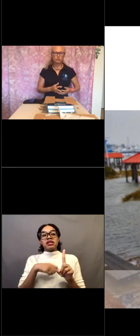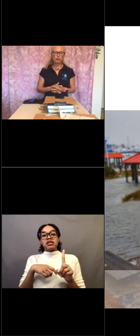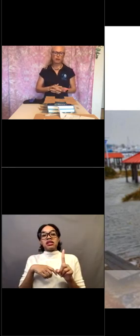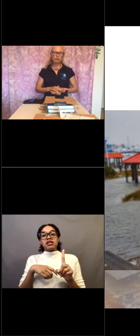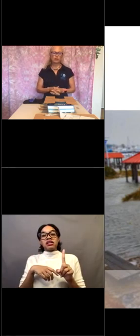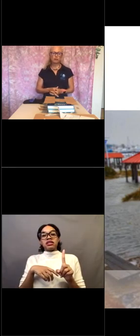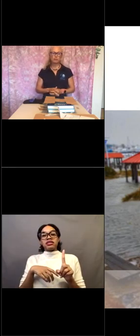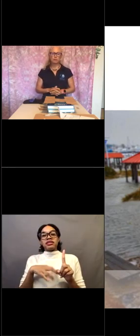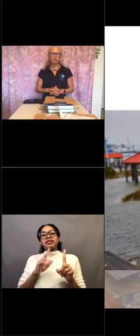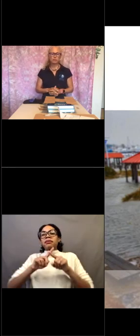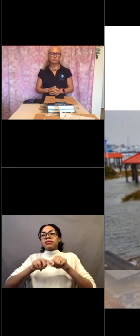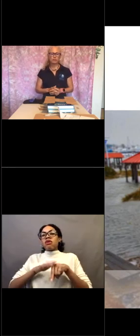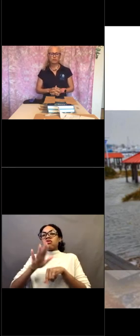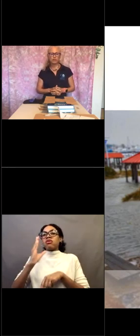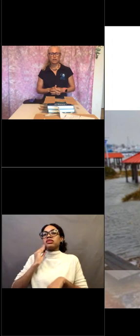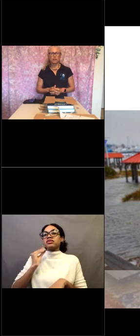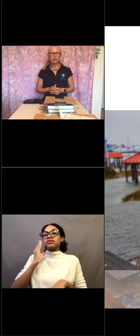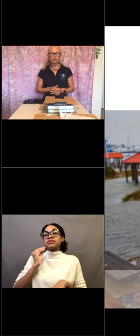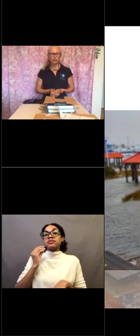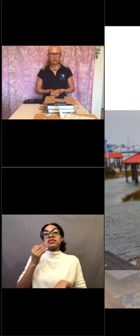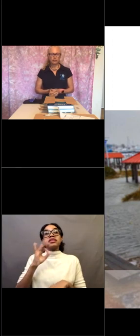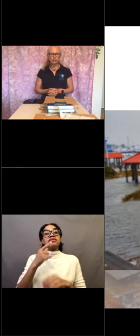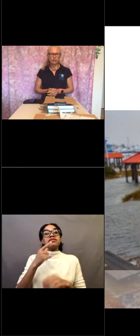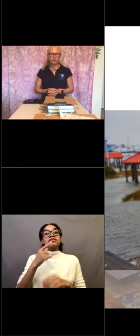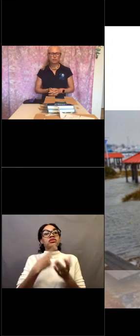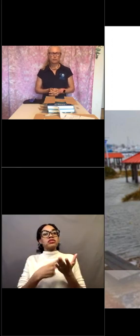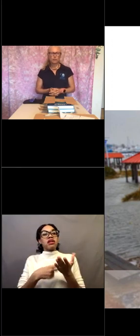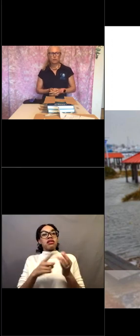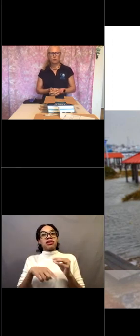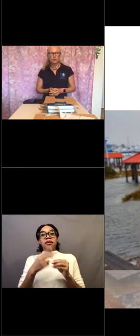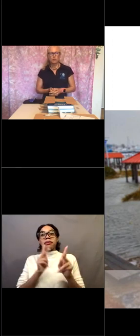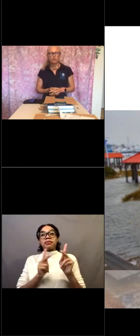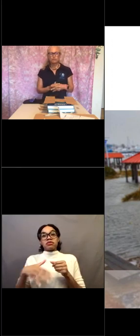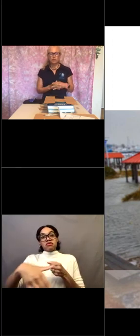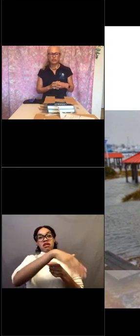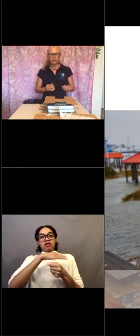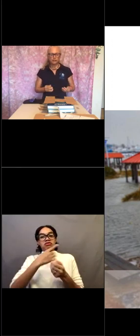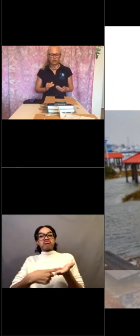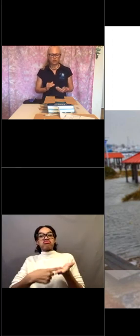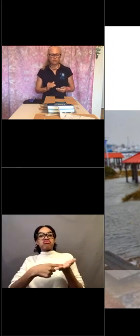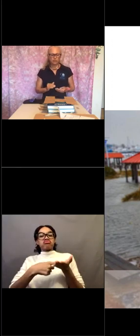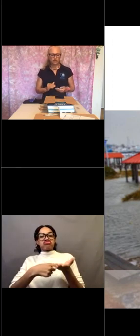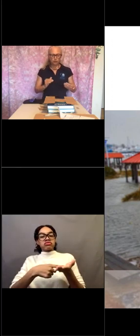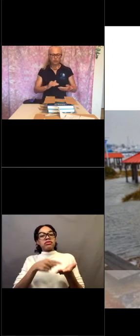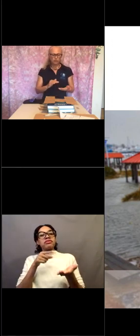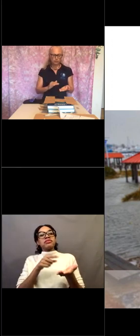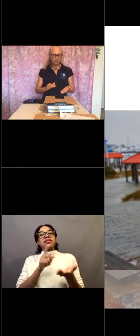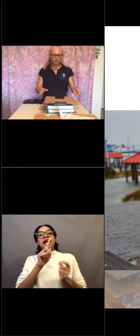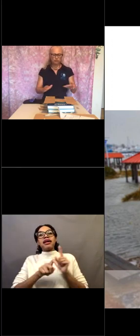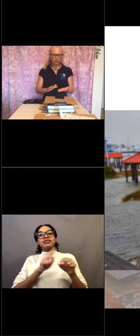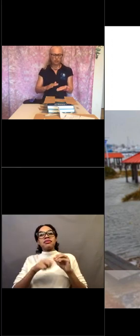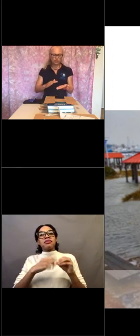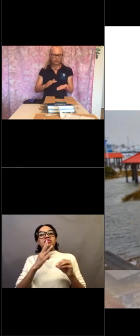or by talking to people who live in your place. So flooding in order for something to flood